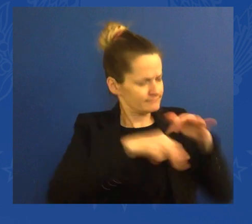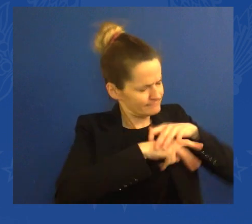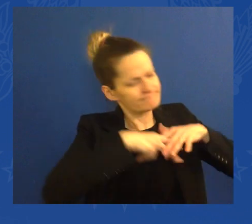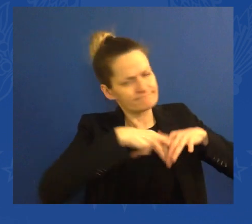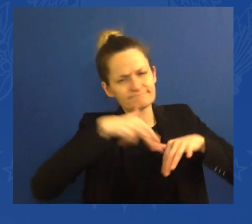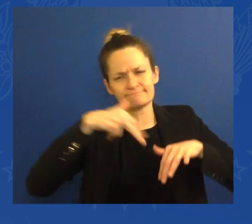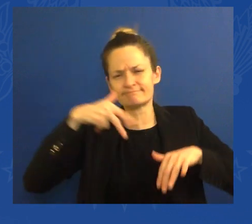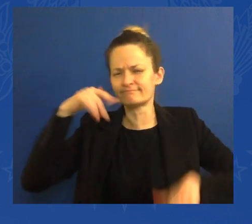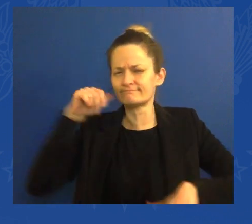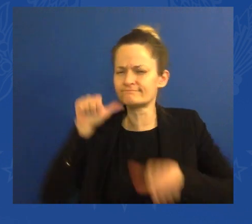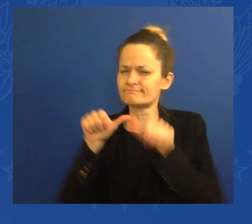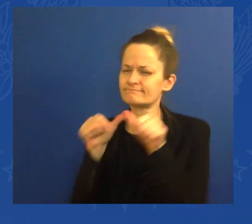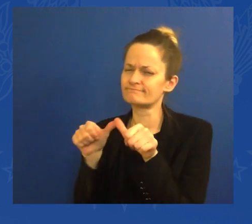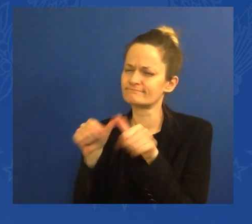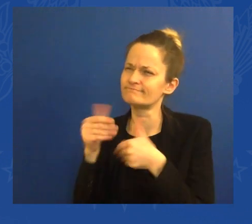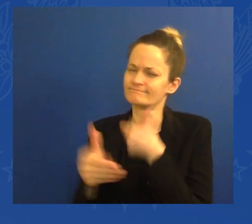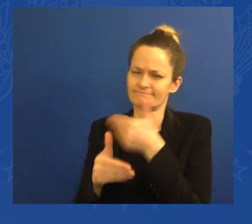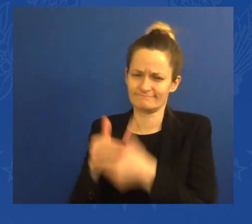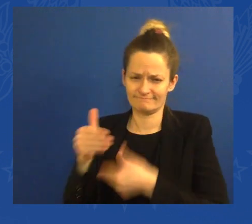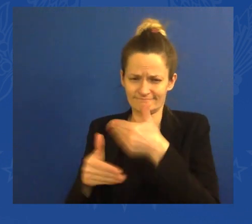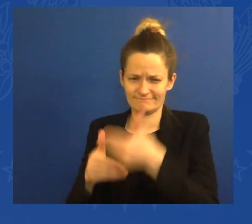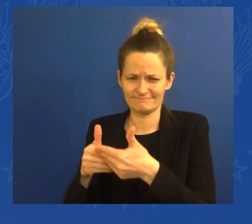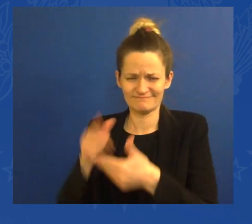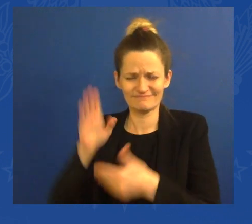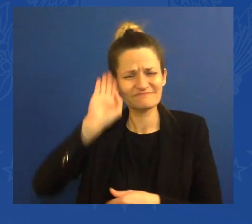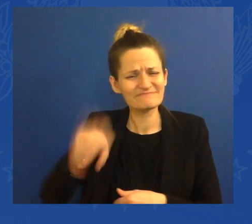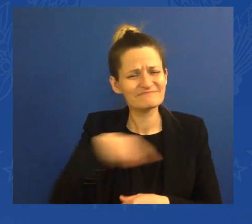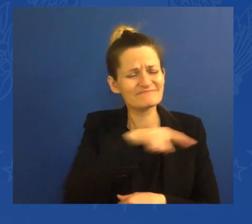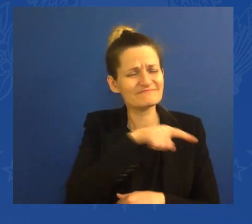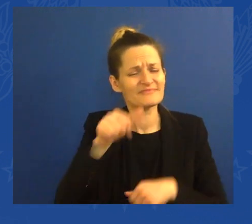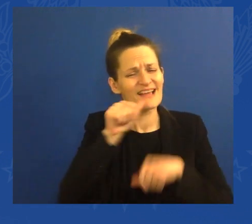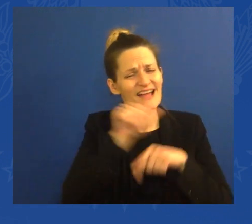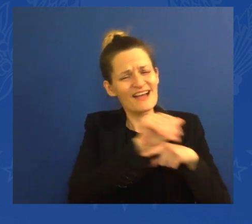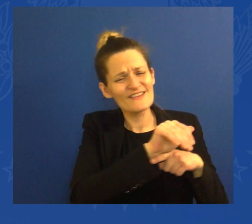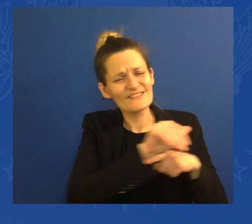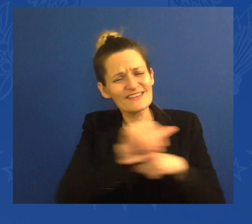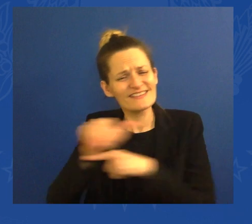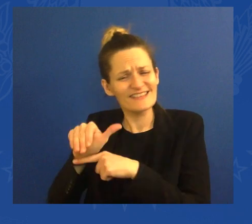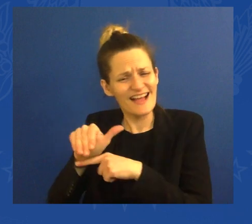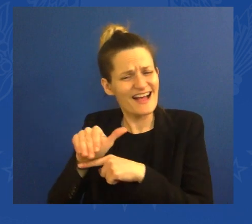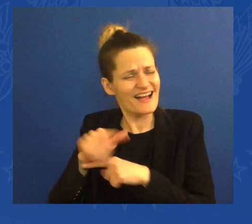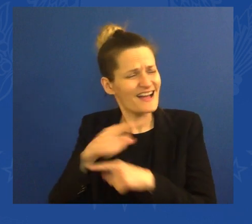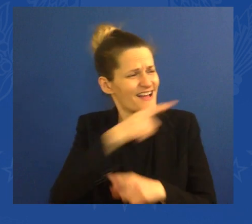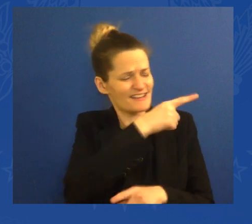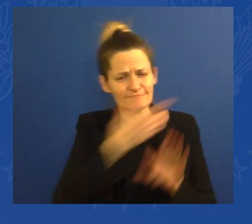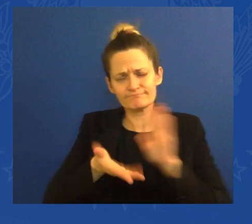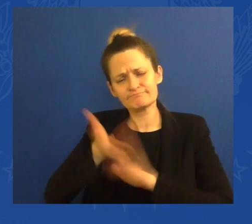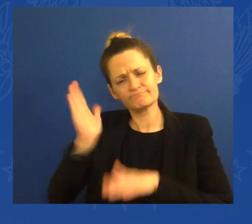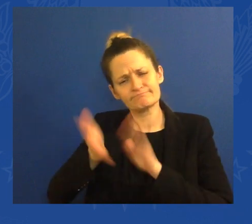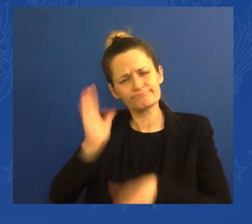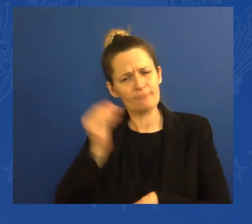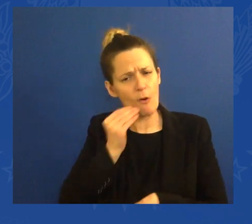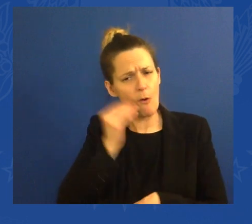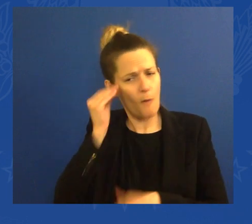because he knew that showing up for the smallest moments can sometimes mean the most.